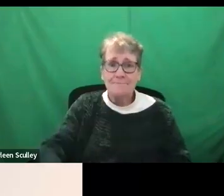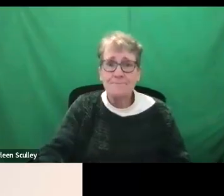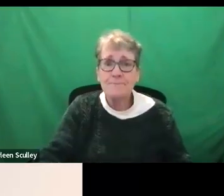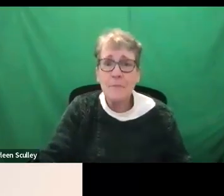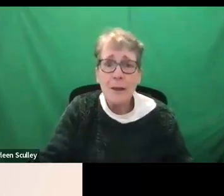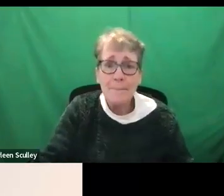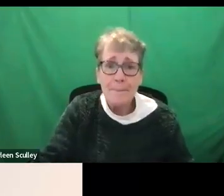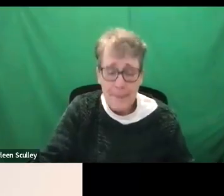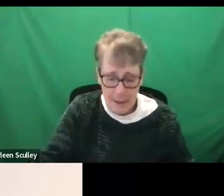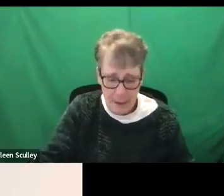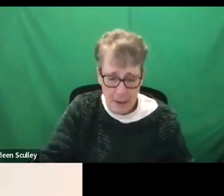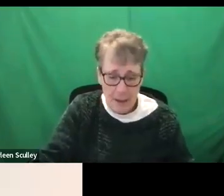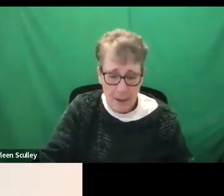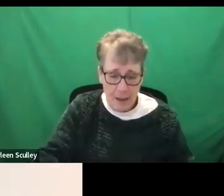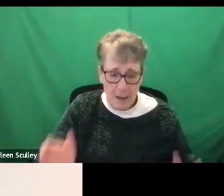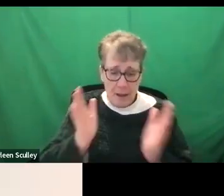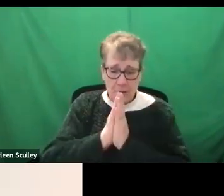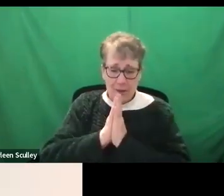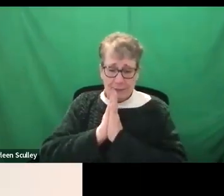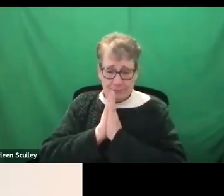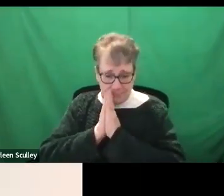Moving on to early intervention and what families need.